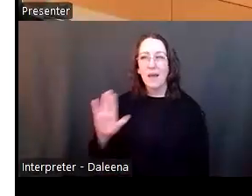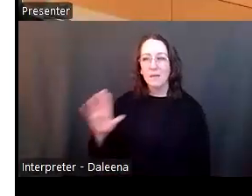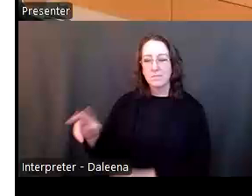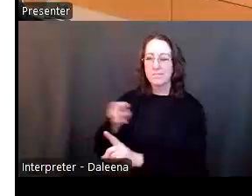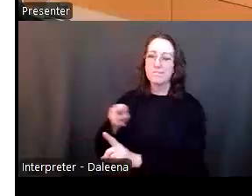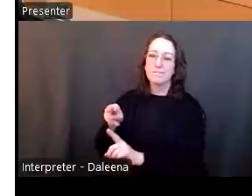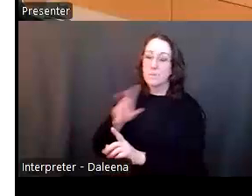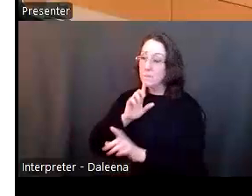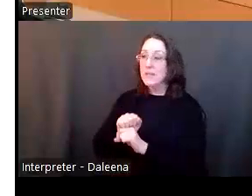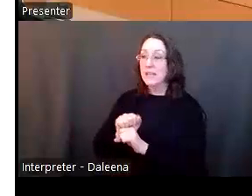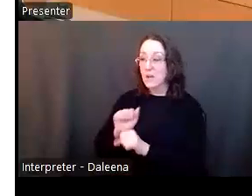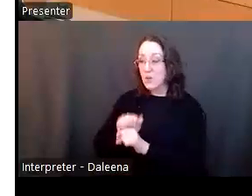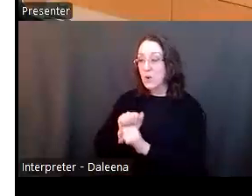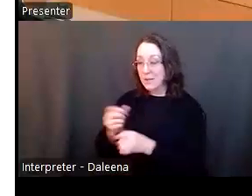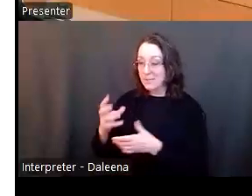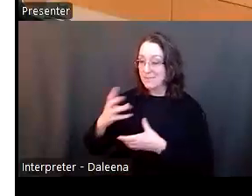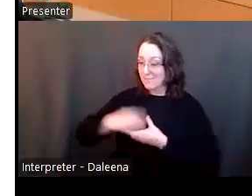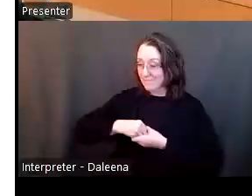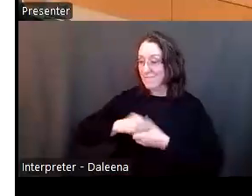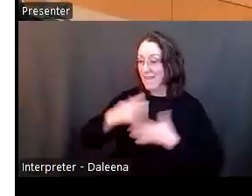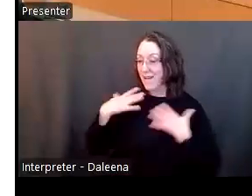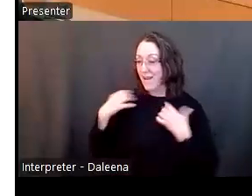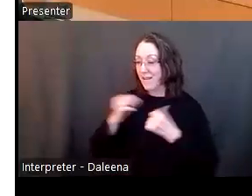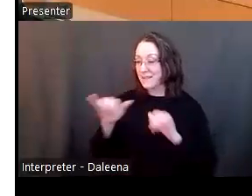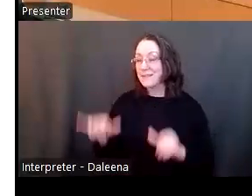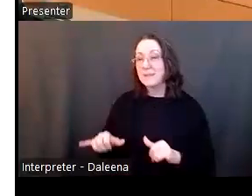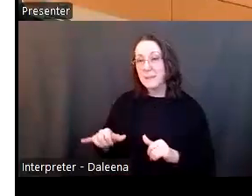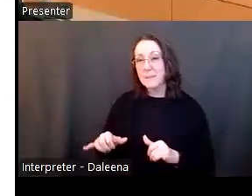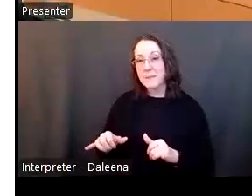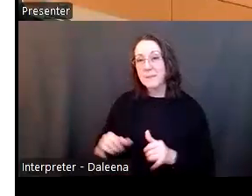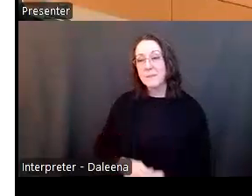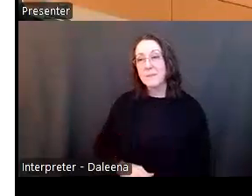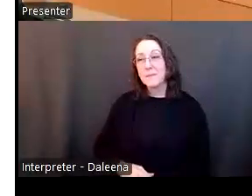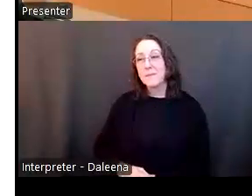of working within our health system is or being in within our health system um it is something that